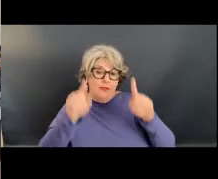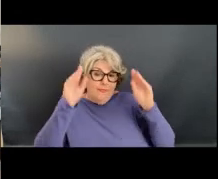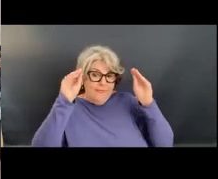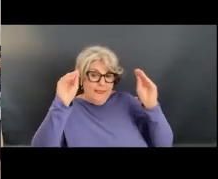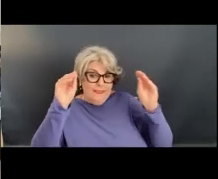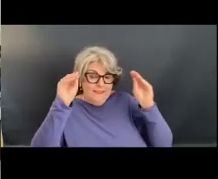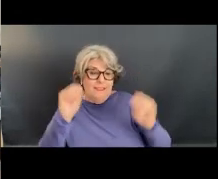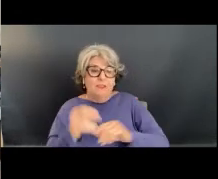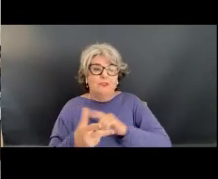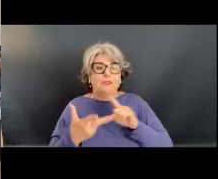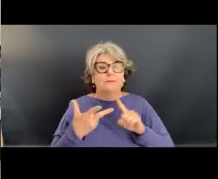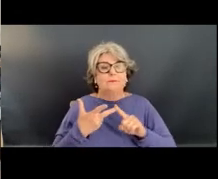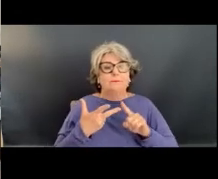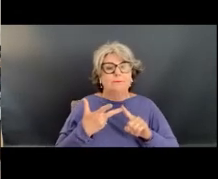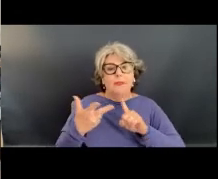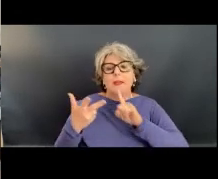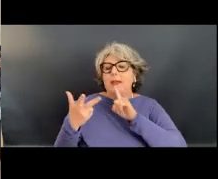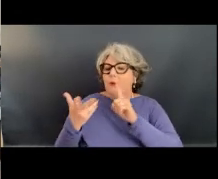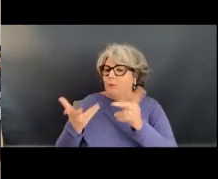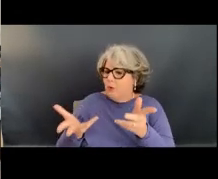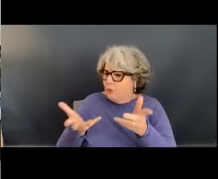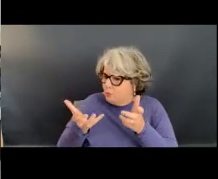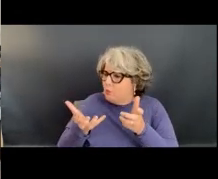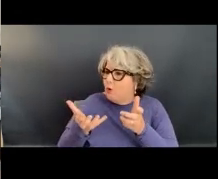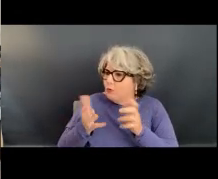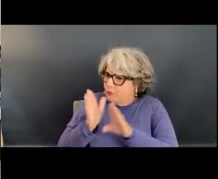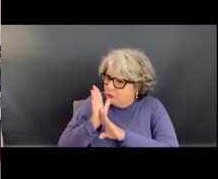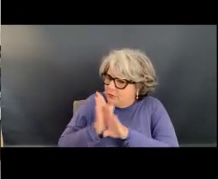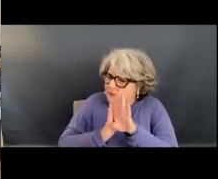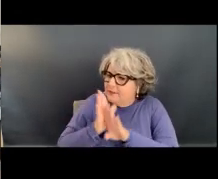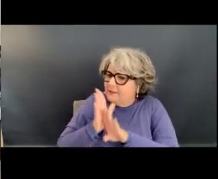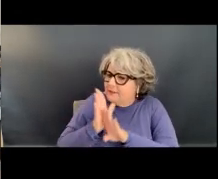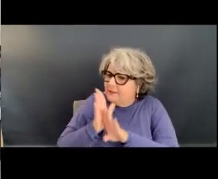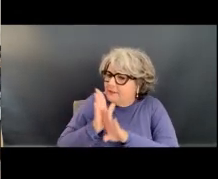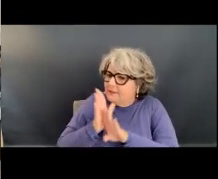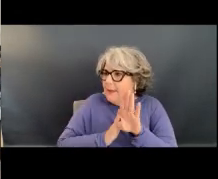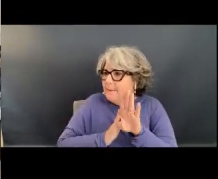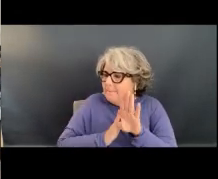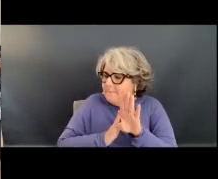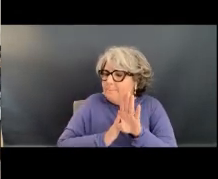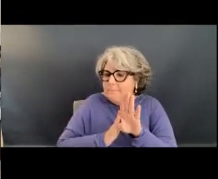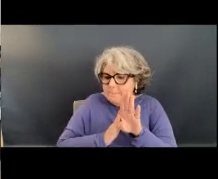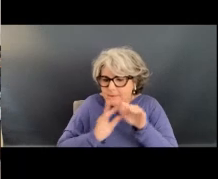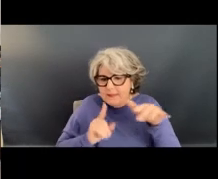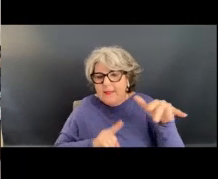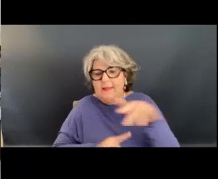And we really want to create a a space where teachers feel